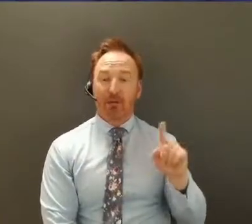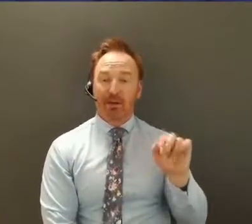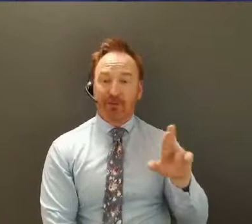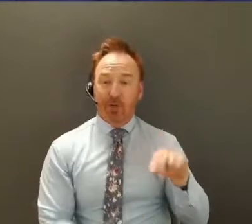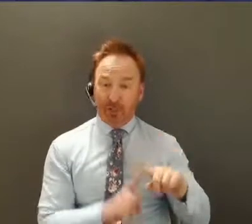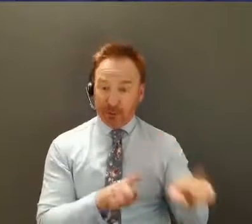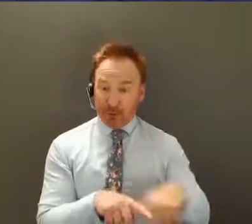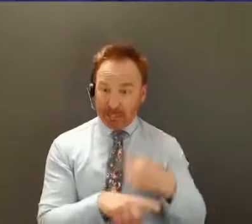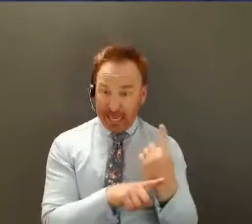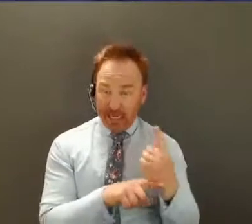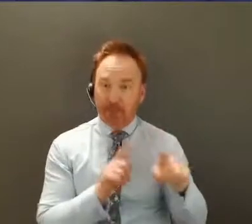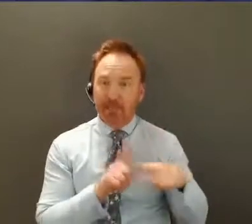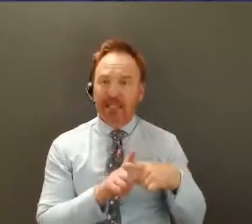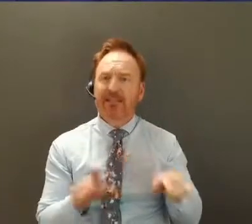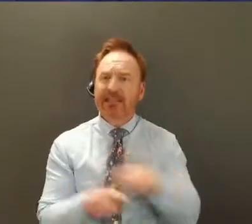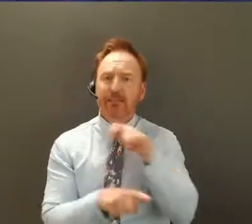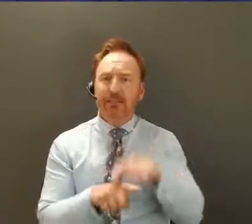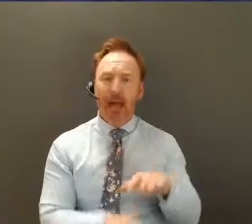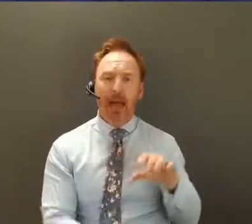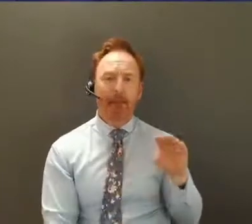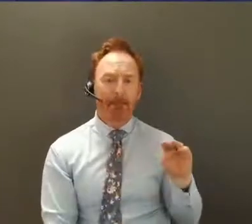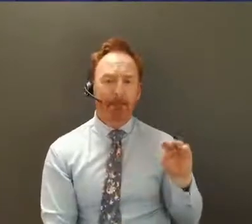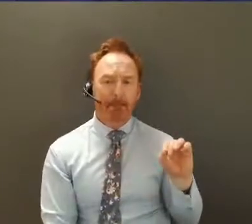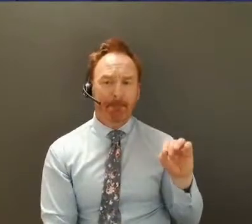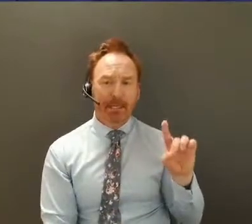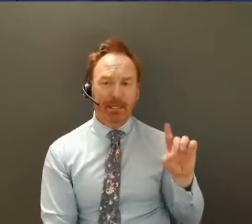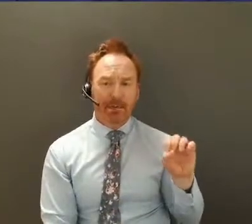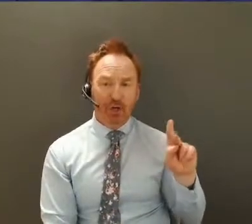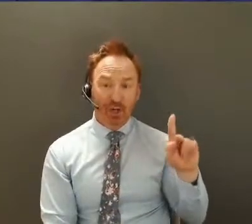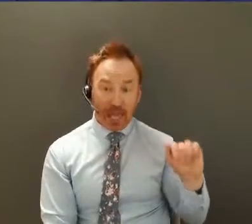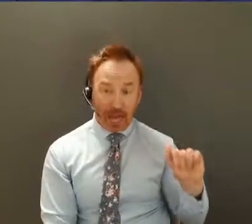an appointment. You may think you have a summer